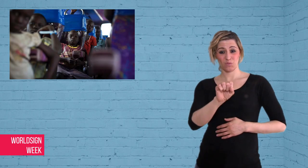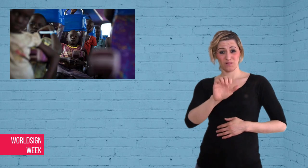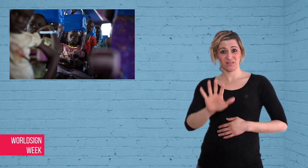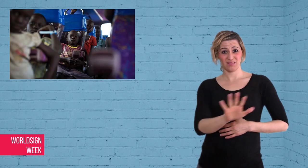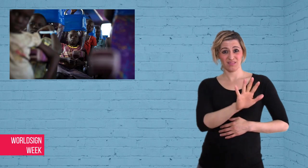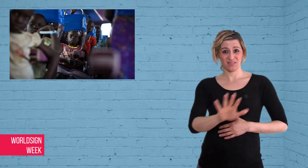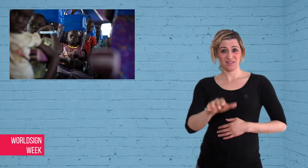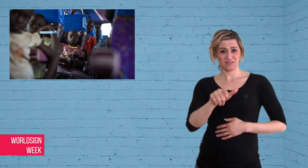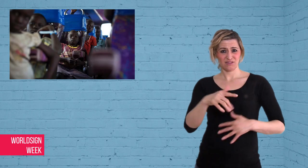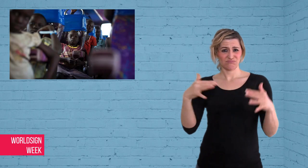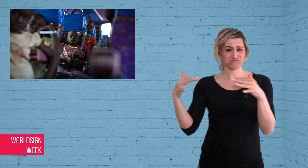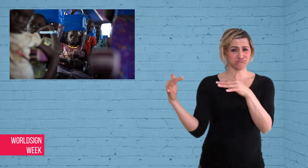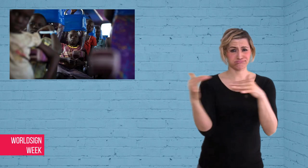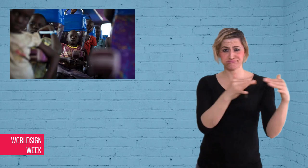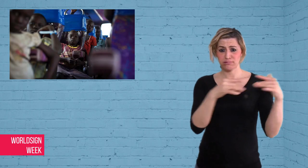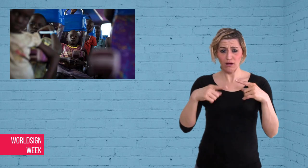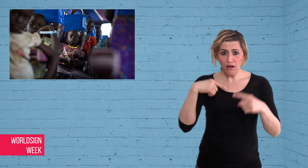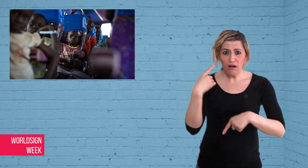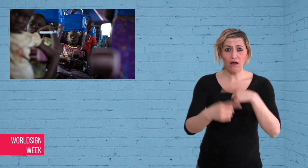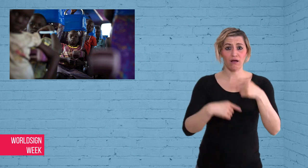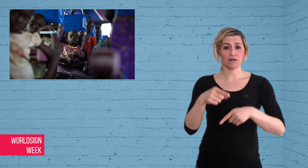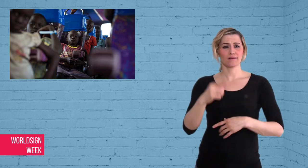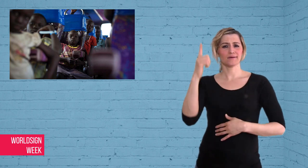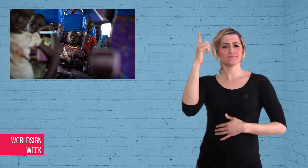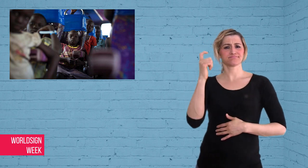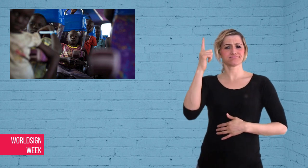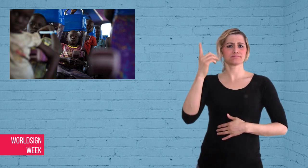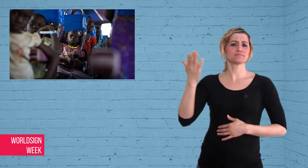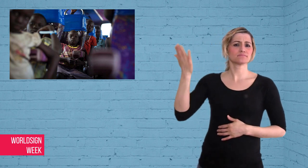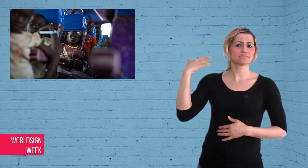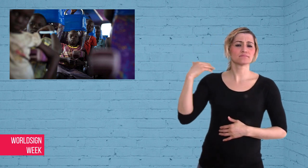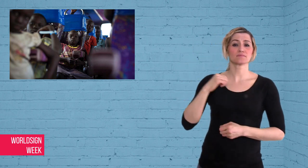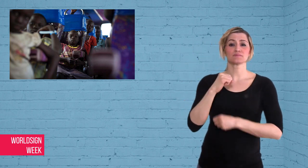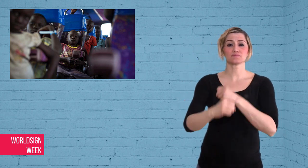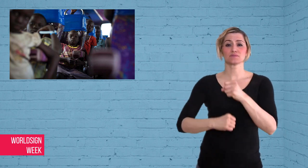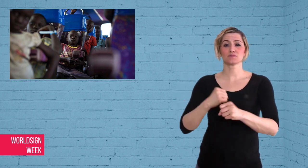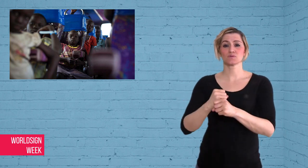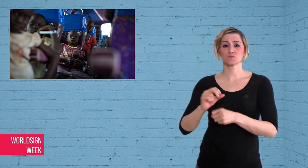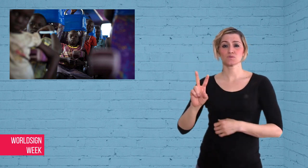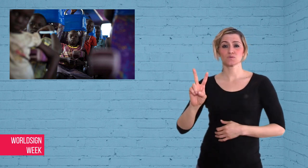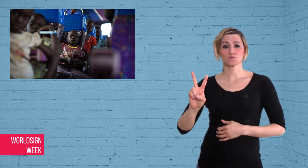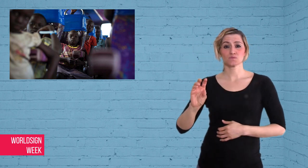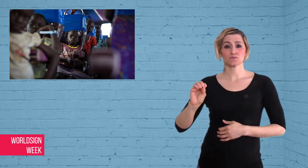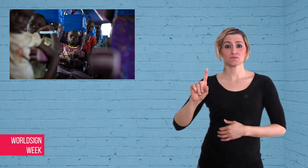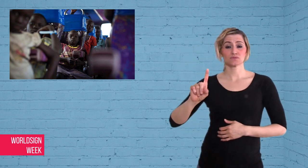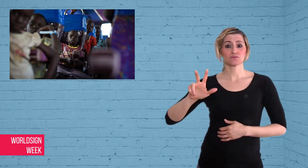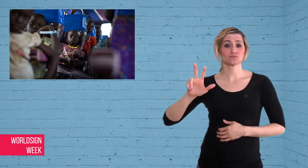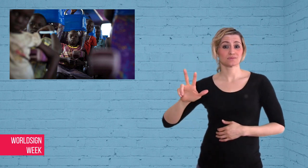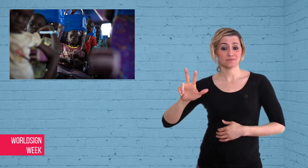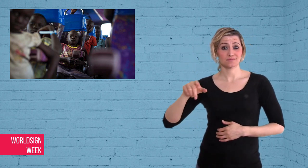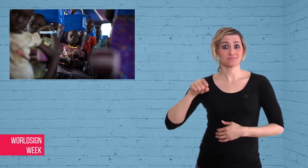Since the start of the civil war in